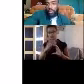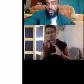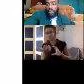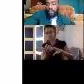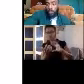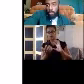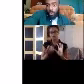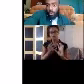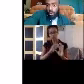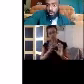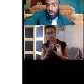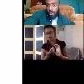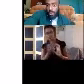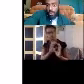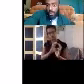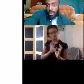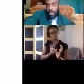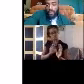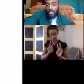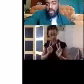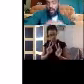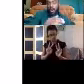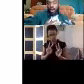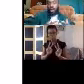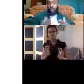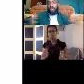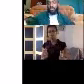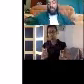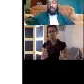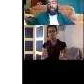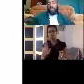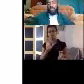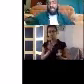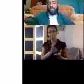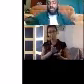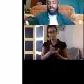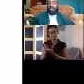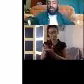transform your organization in this. And the reason for this session was to just sort of